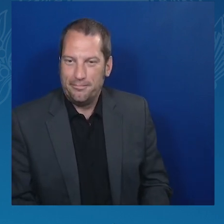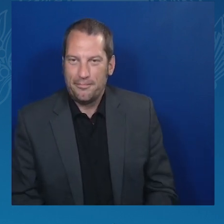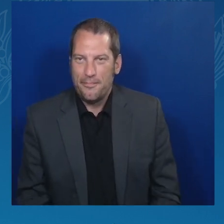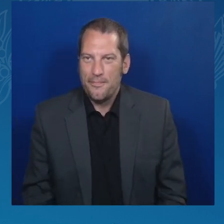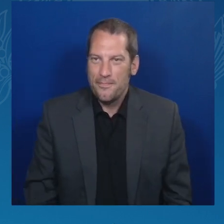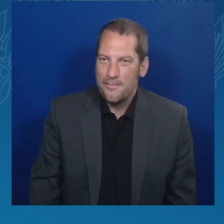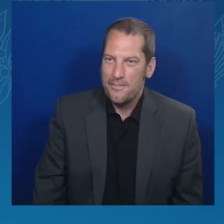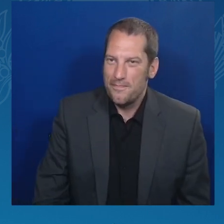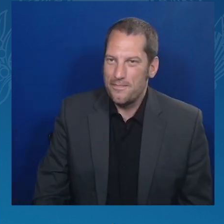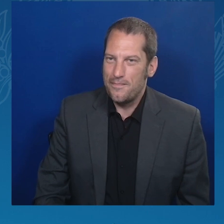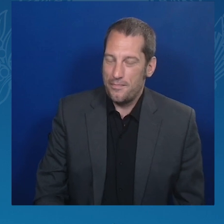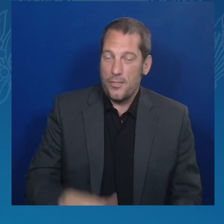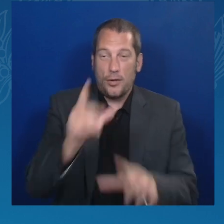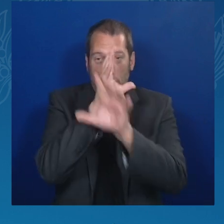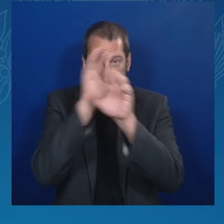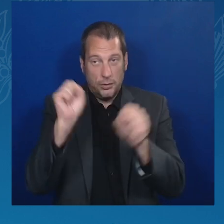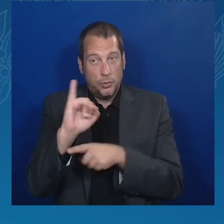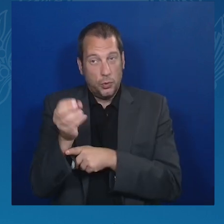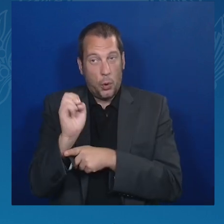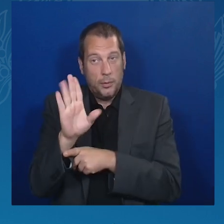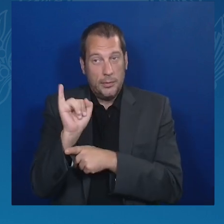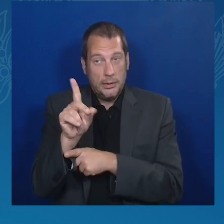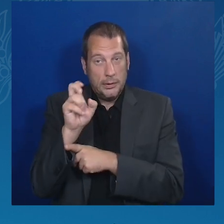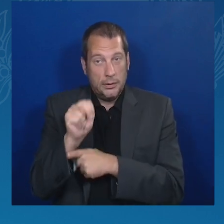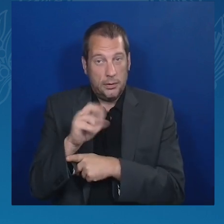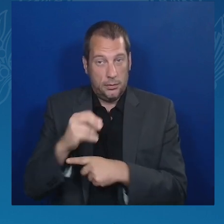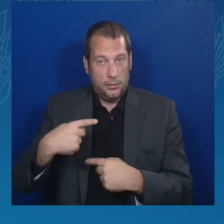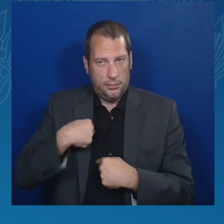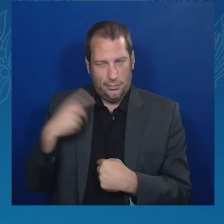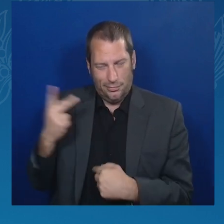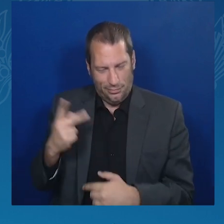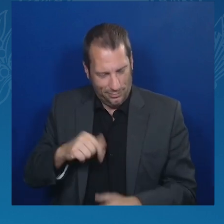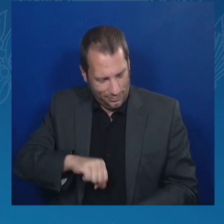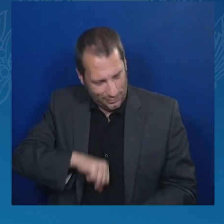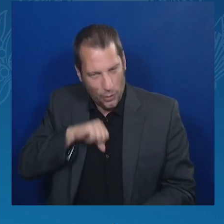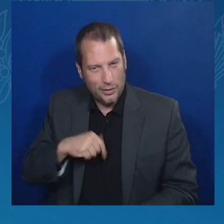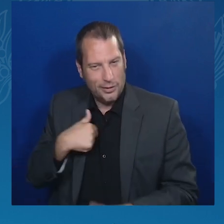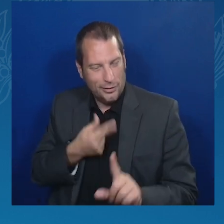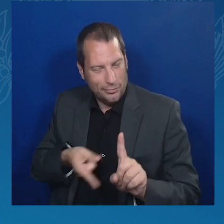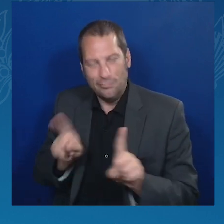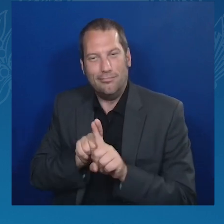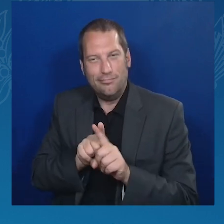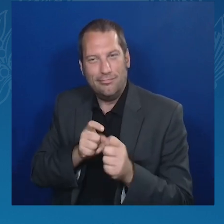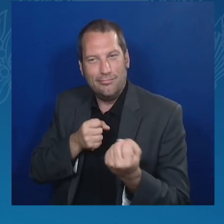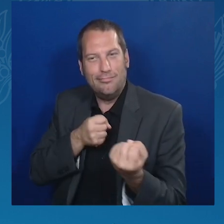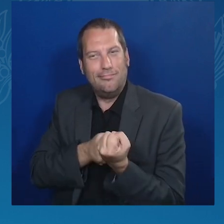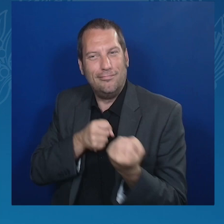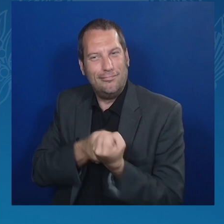And President Joe Biden and I are proud to stand by your side. So, together --